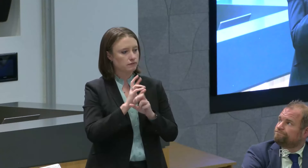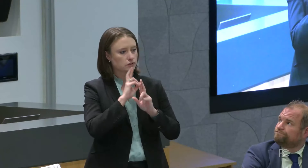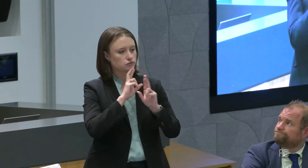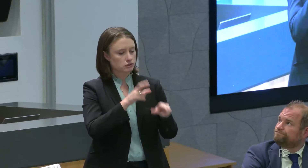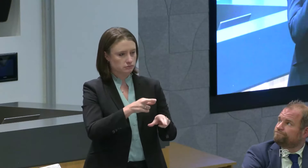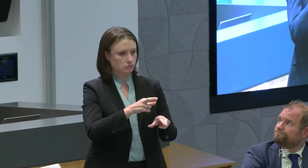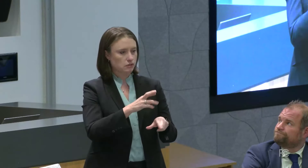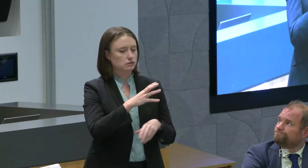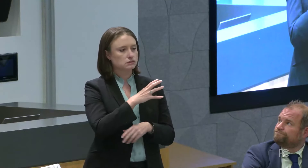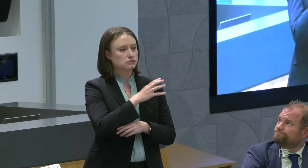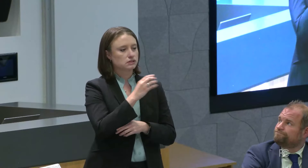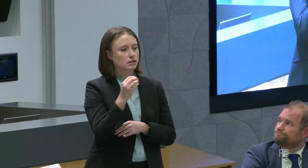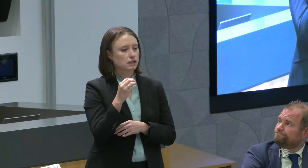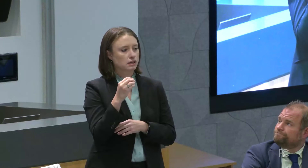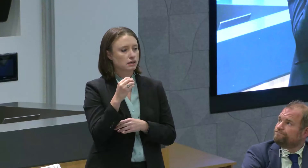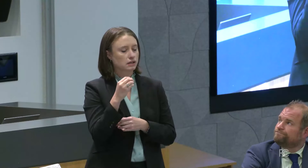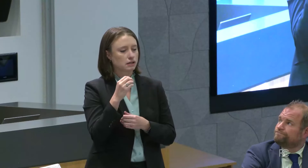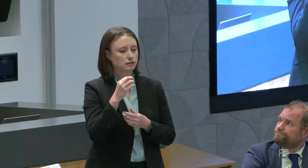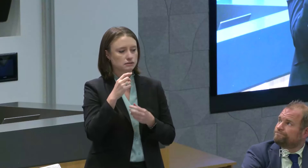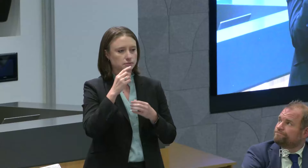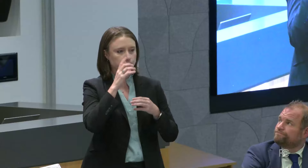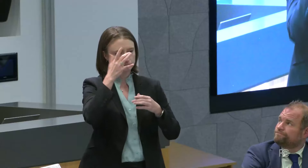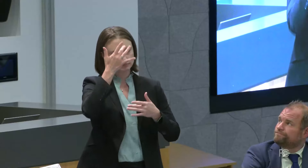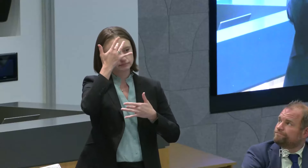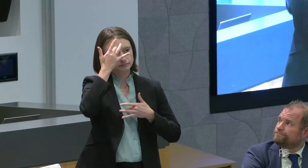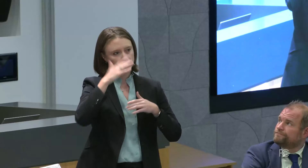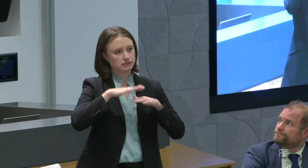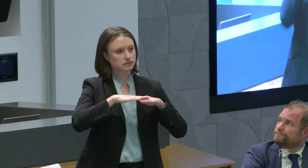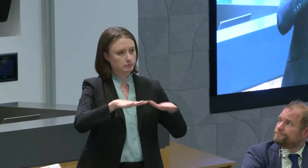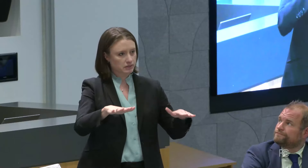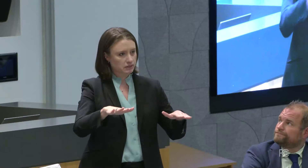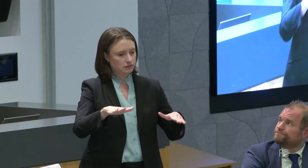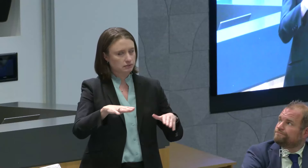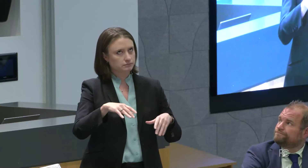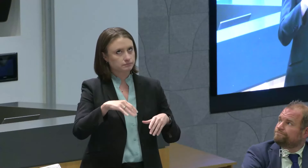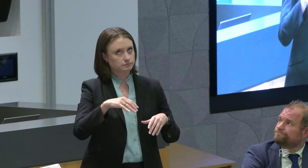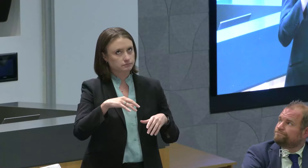BECAUSE THE PRESIDENTIAL ADMINISTRATION ISSUED A